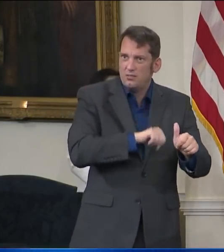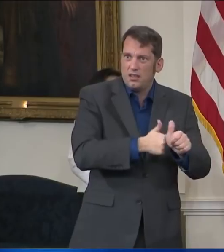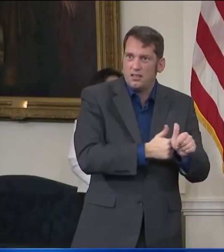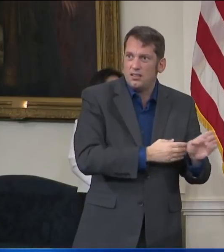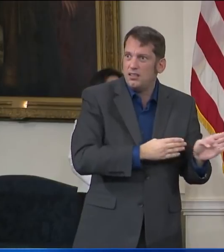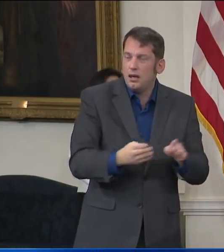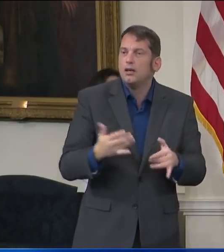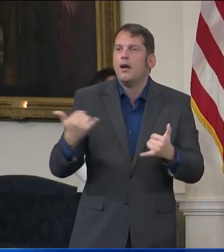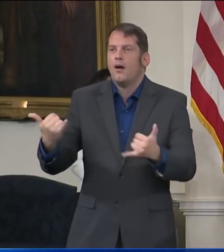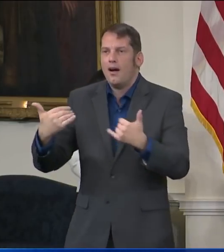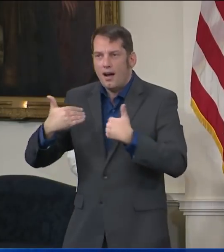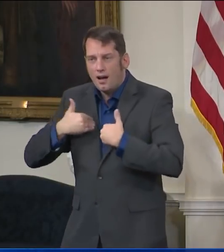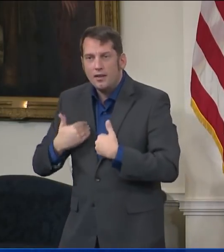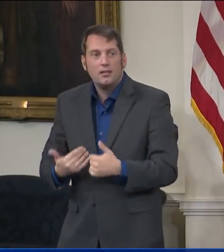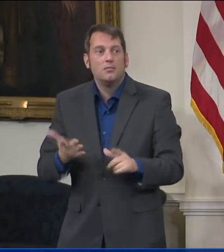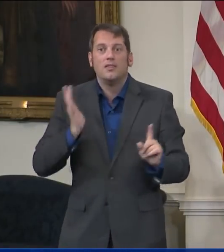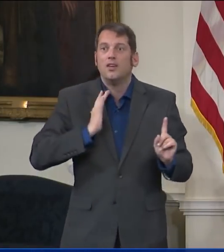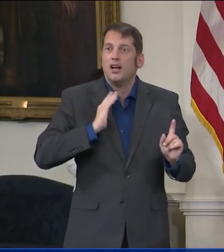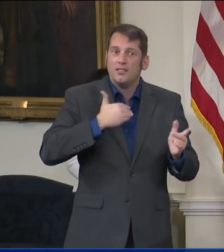WE DIDN’T HAVE ANY THERAPEUTICS.